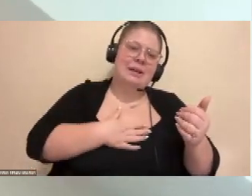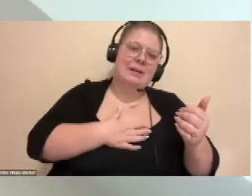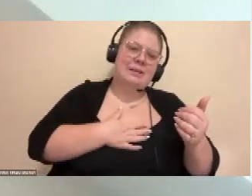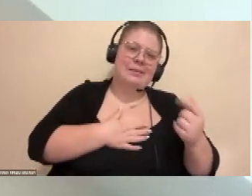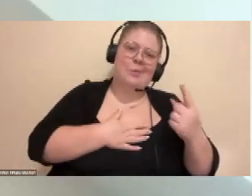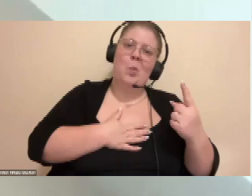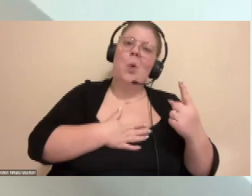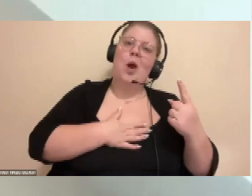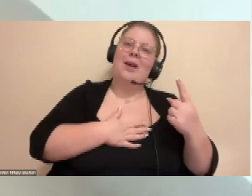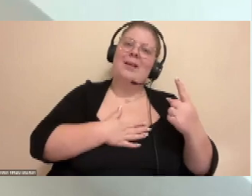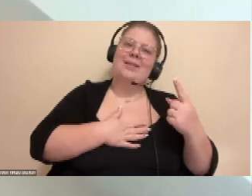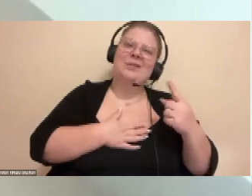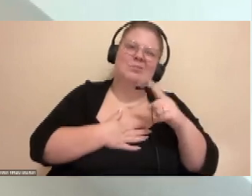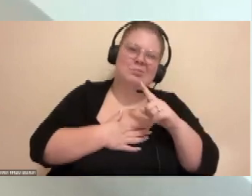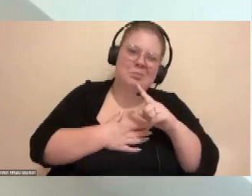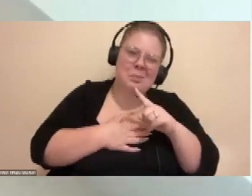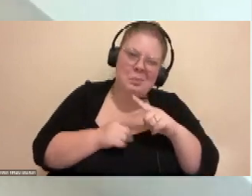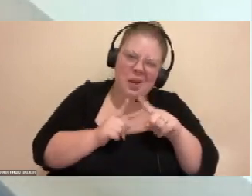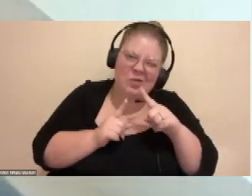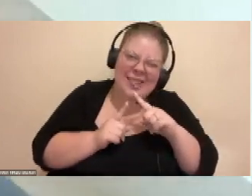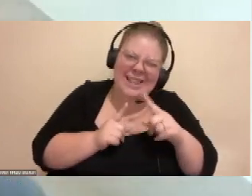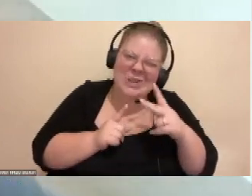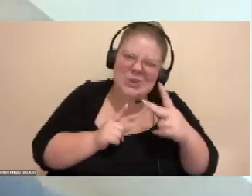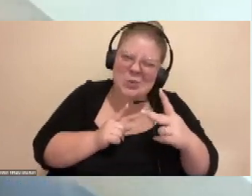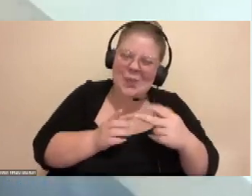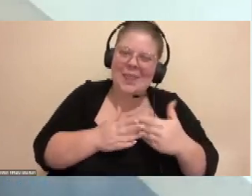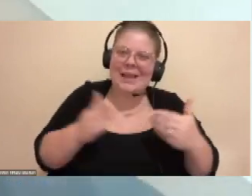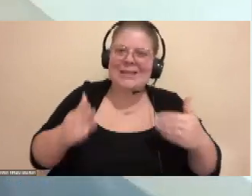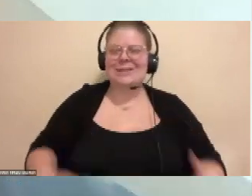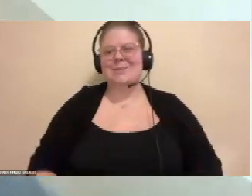which is really two things. Thank you.